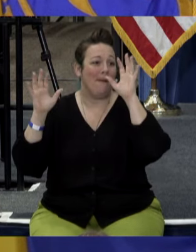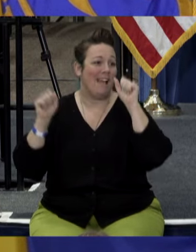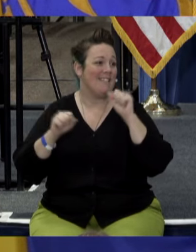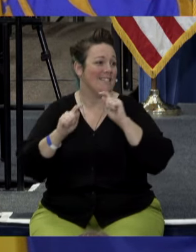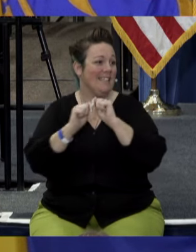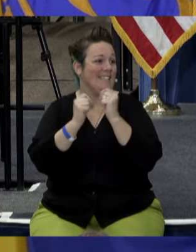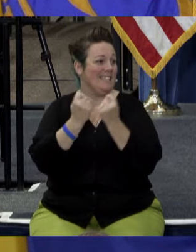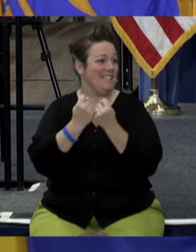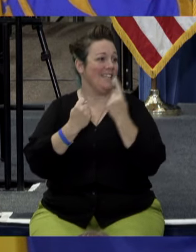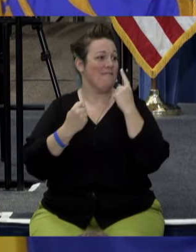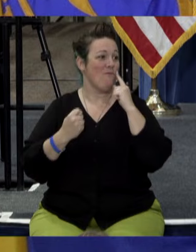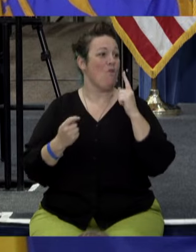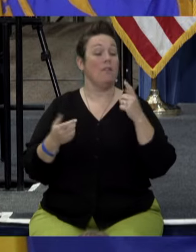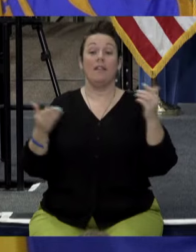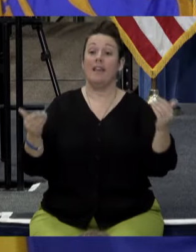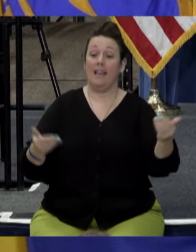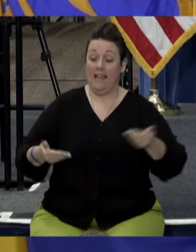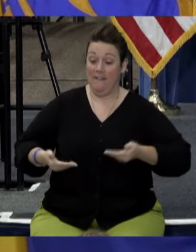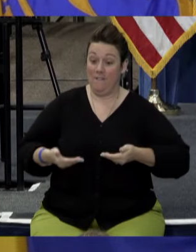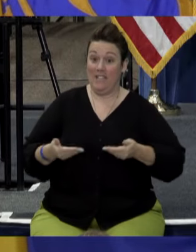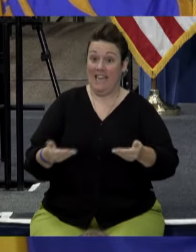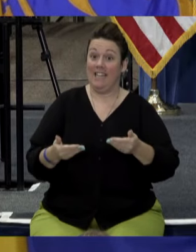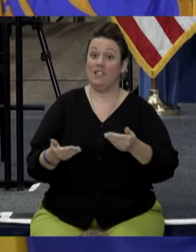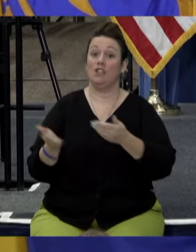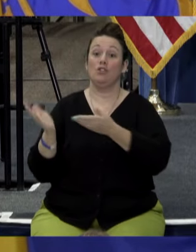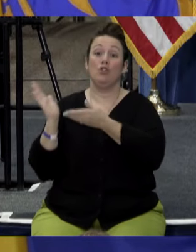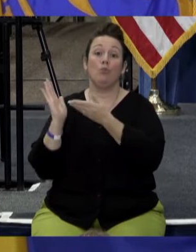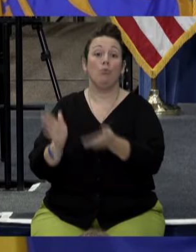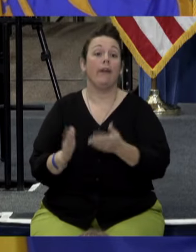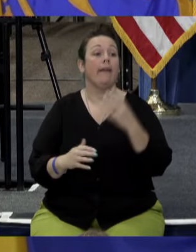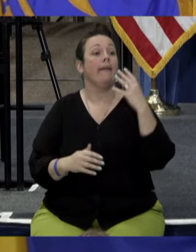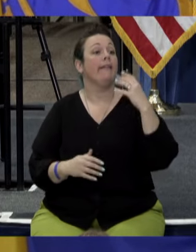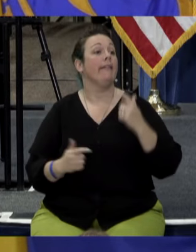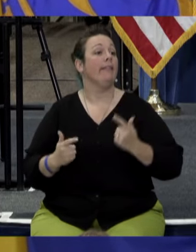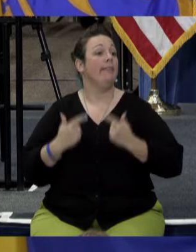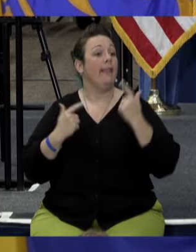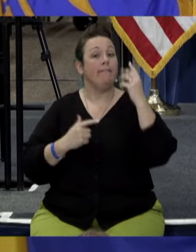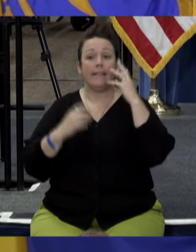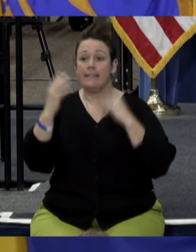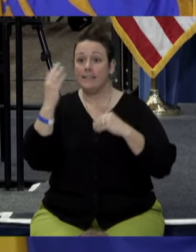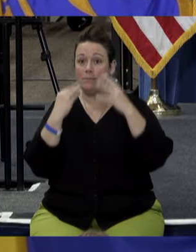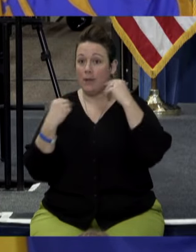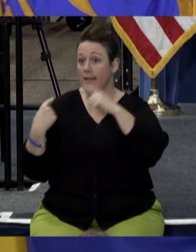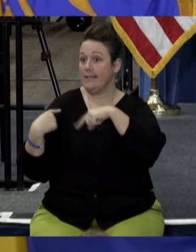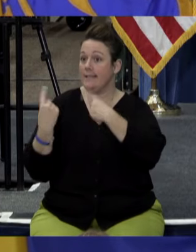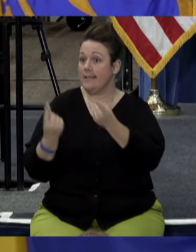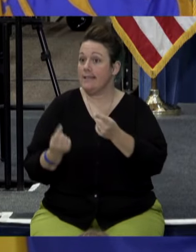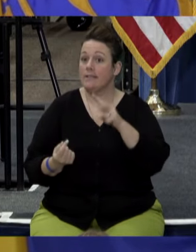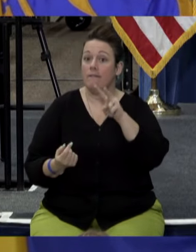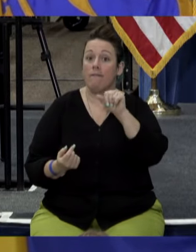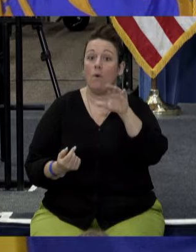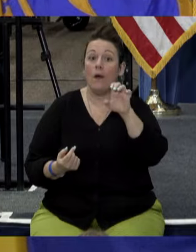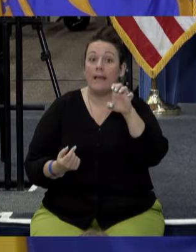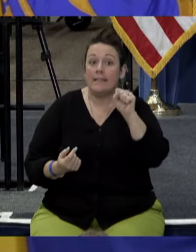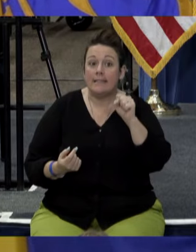invitation to bring the lived experiences and the voices of caregivers, family caregivers